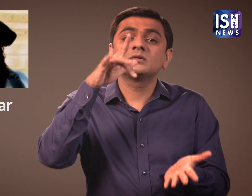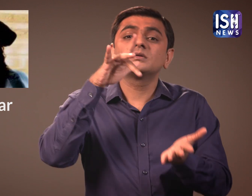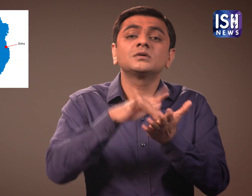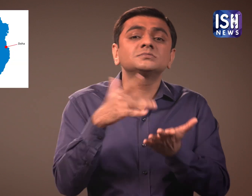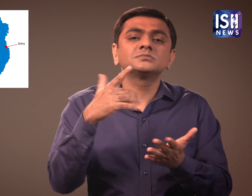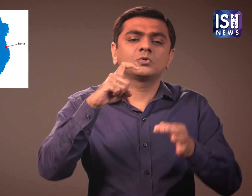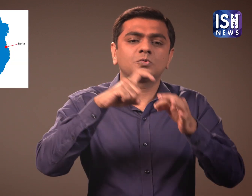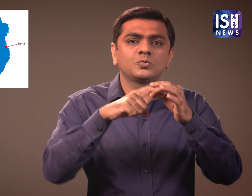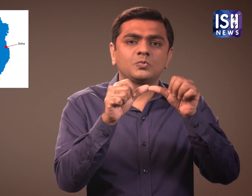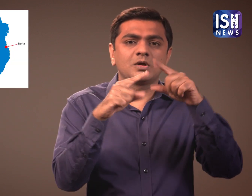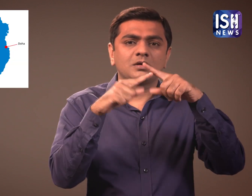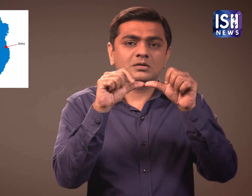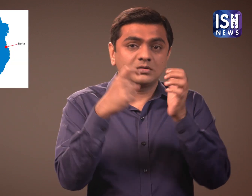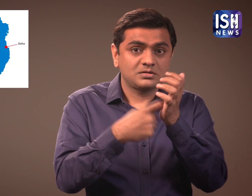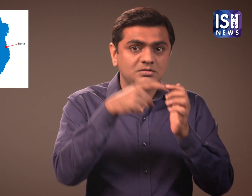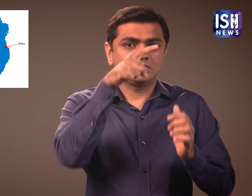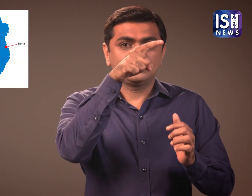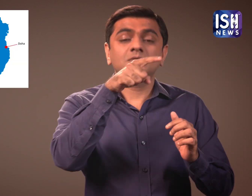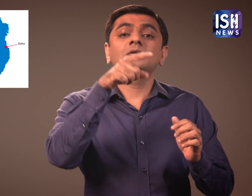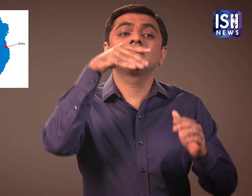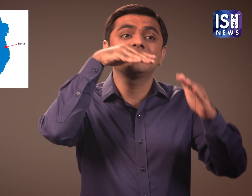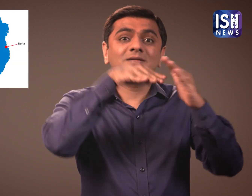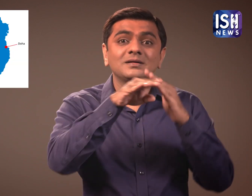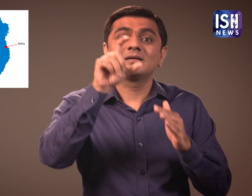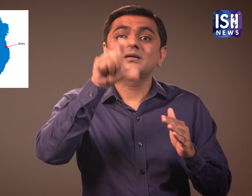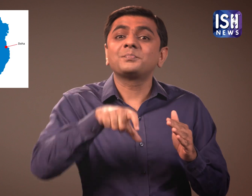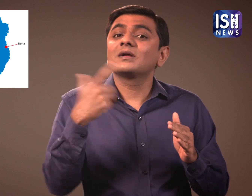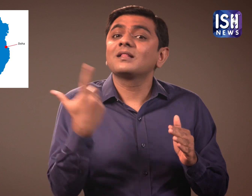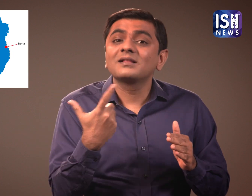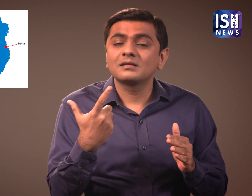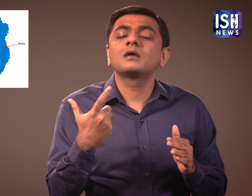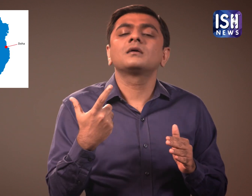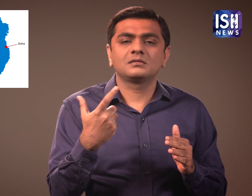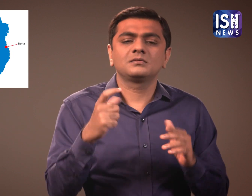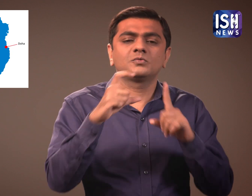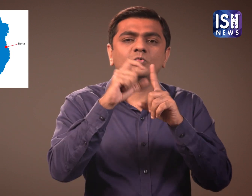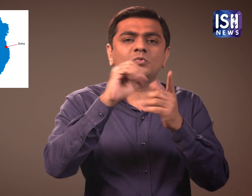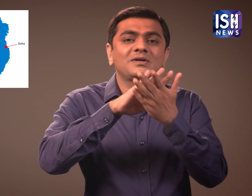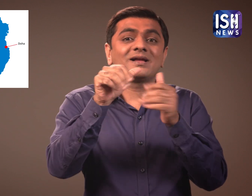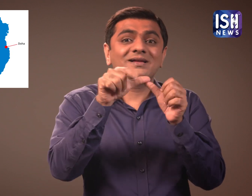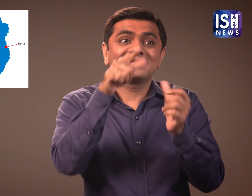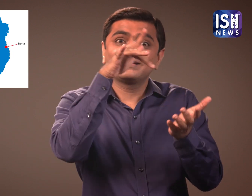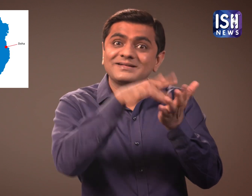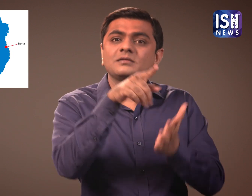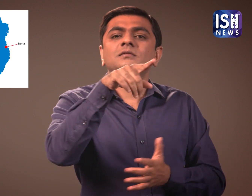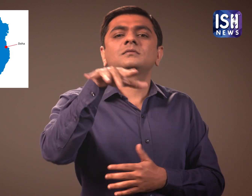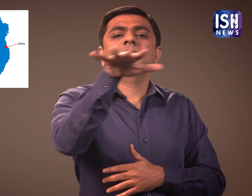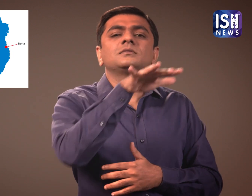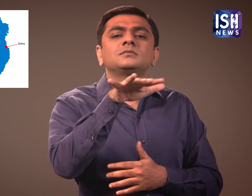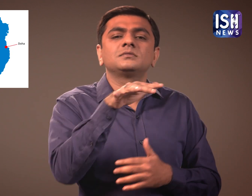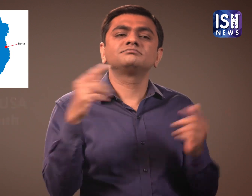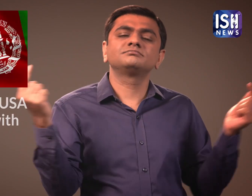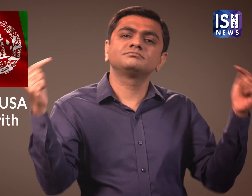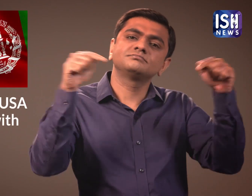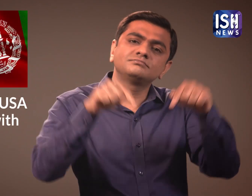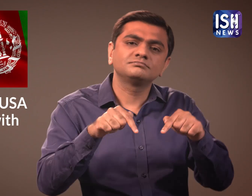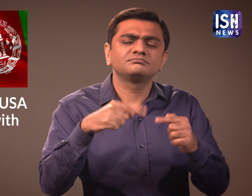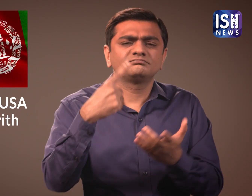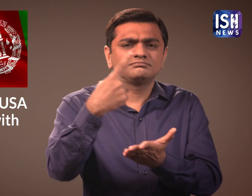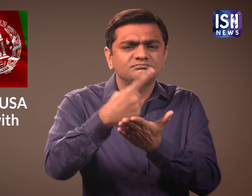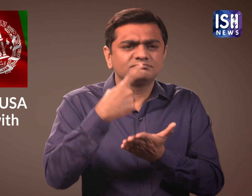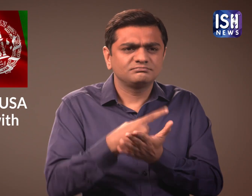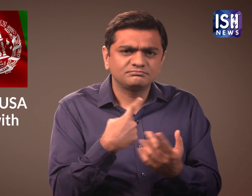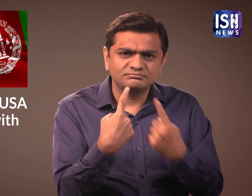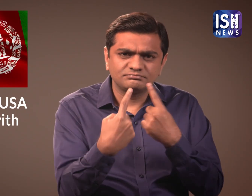in Qatar’s capital Doha.